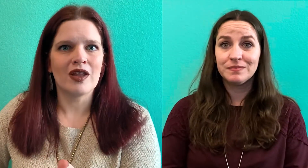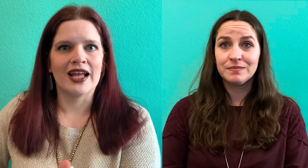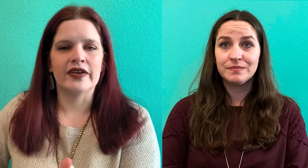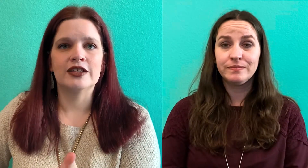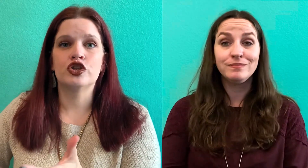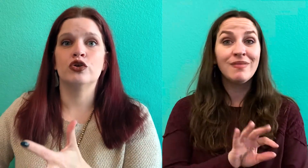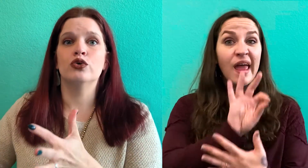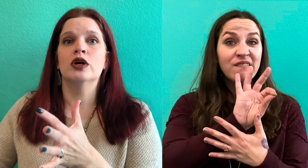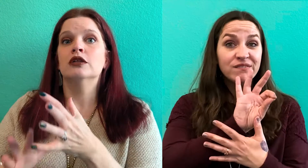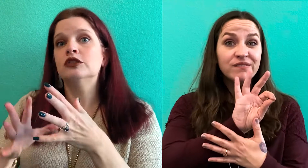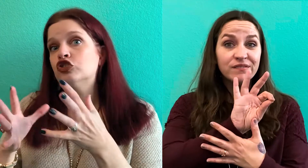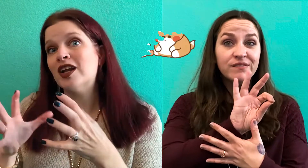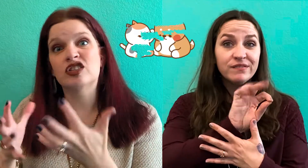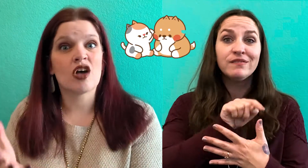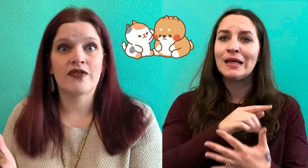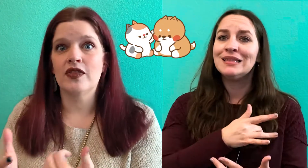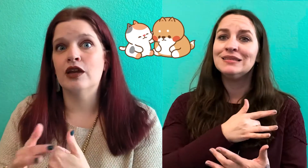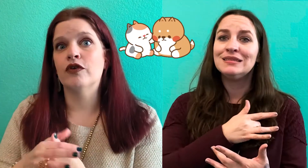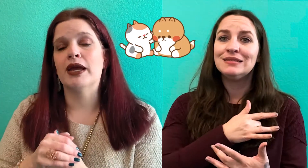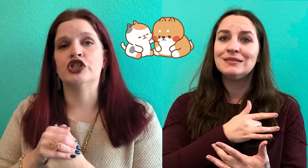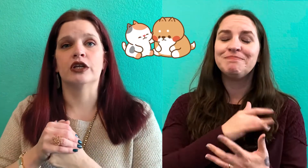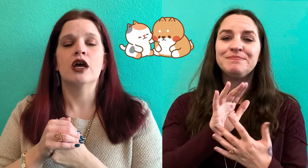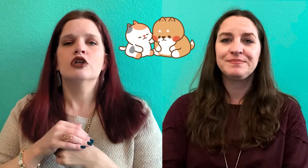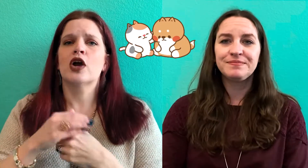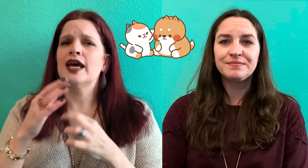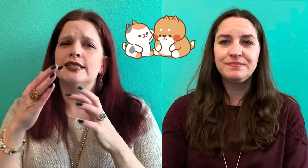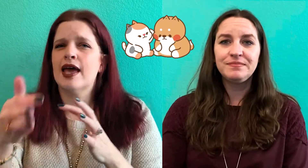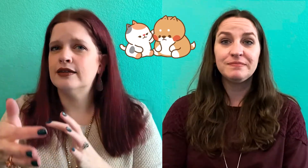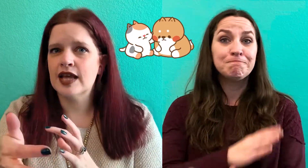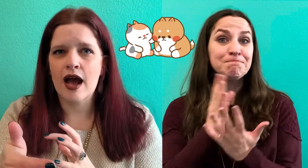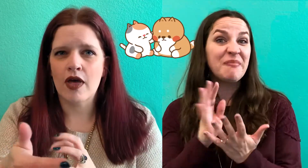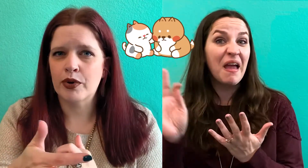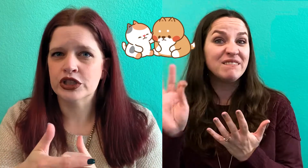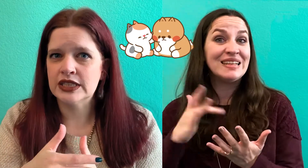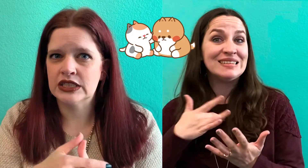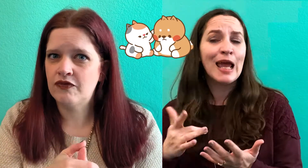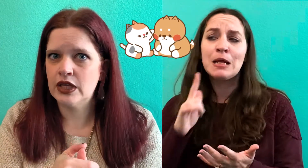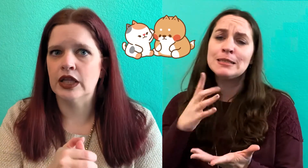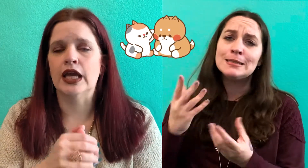likely to try to soften the information, try to attend to how that person is feeling.